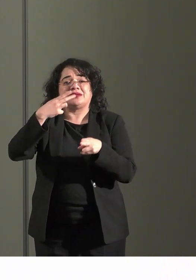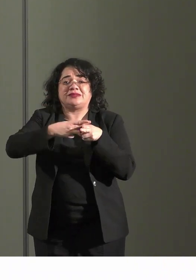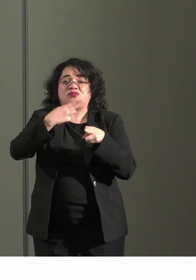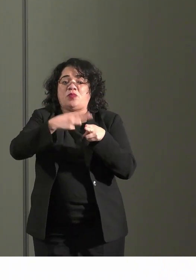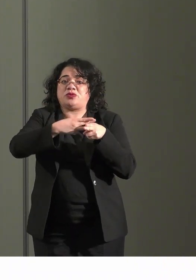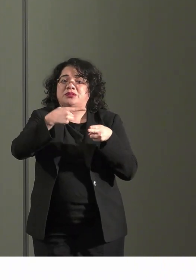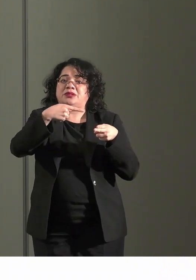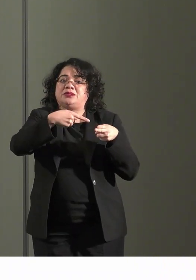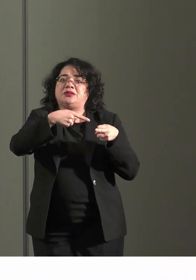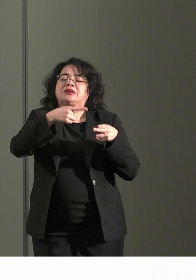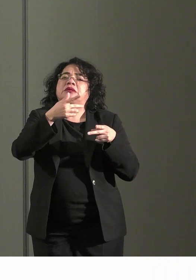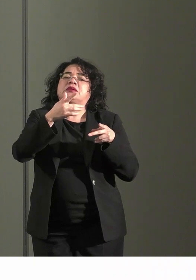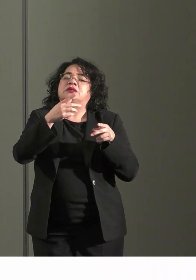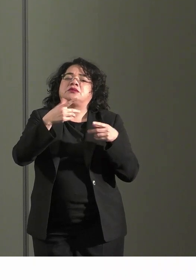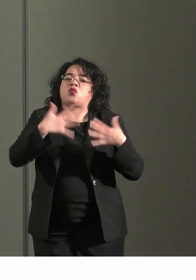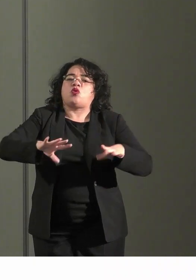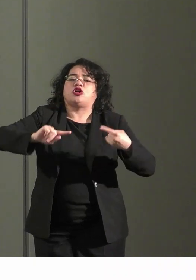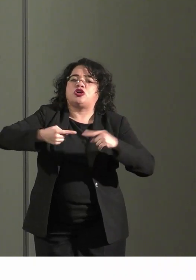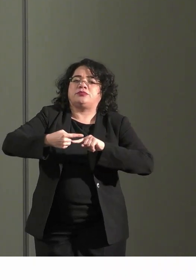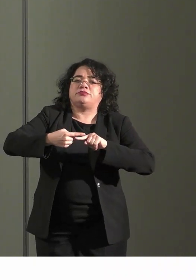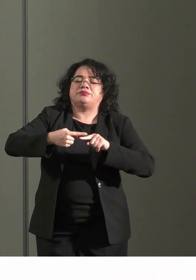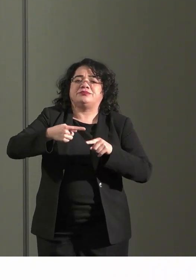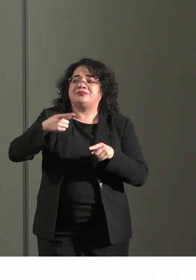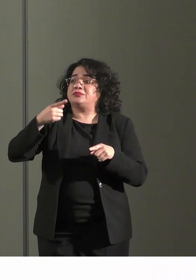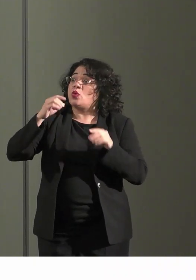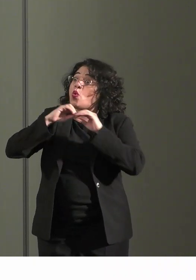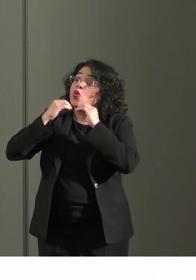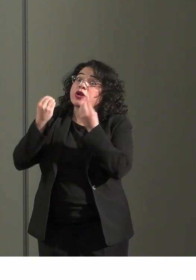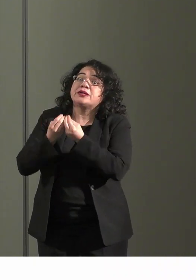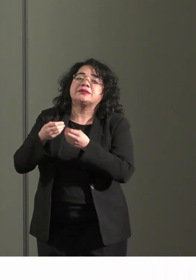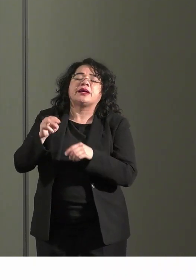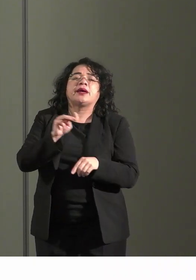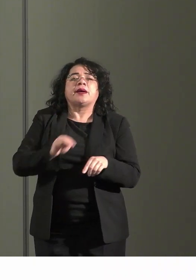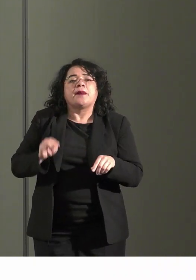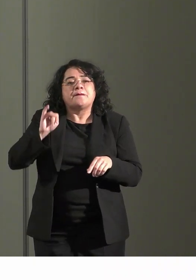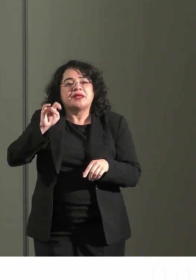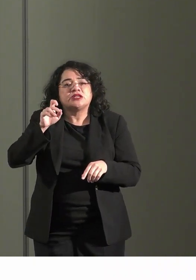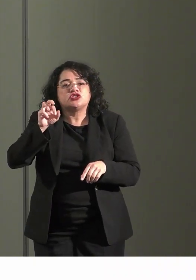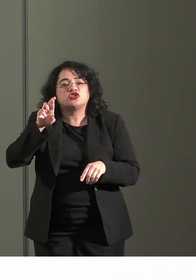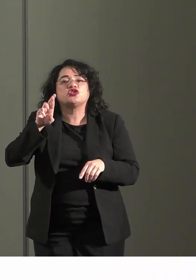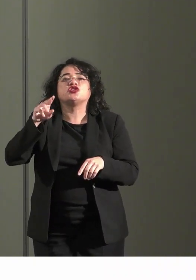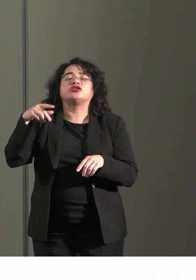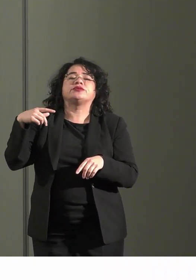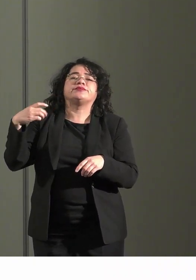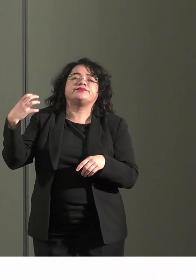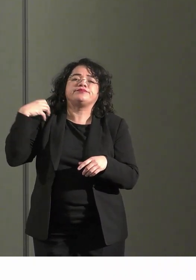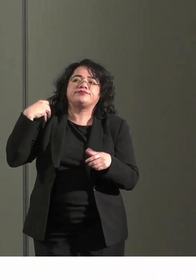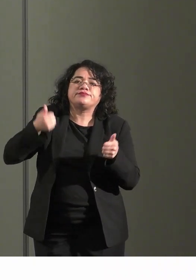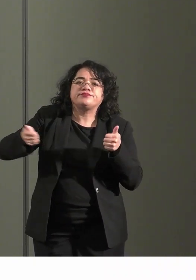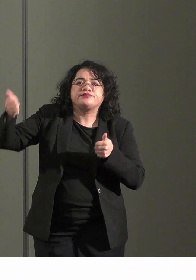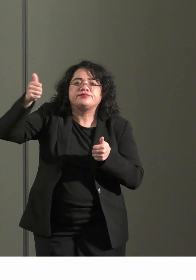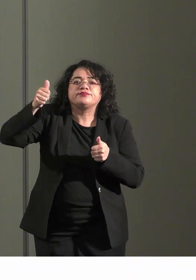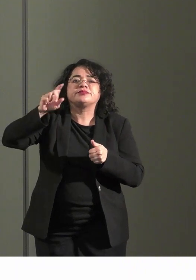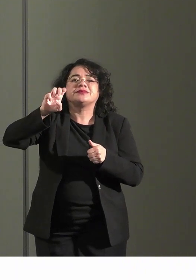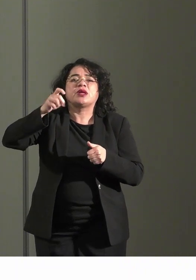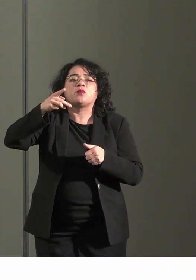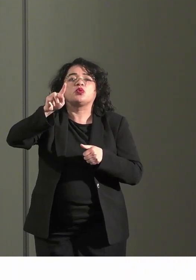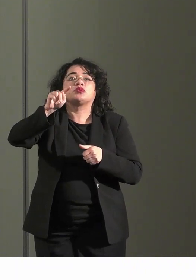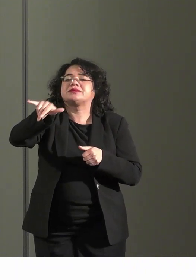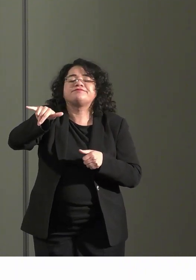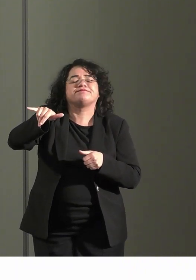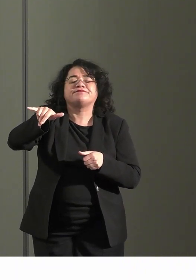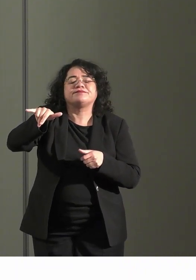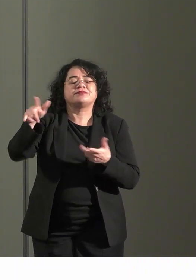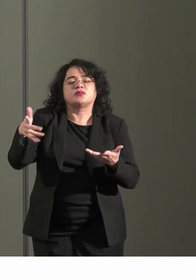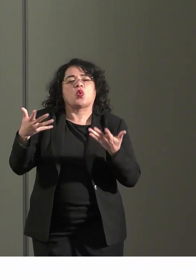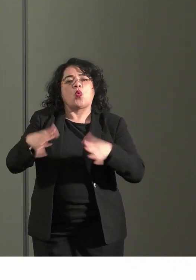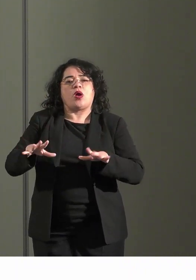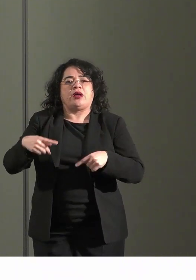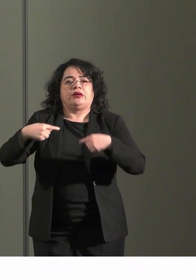is harmed no Deputy administer or Director no one wants to be seen as the person that is not